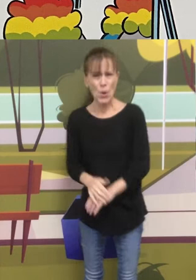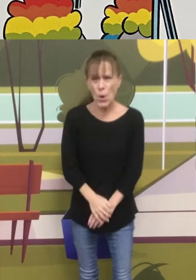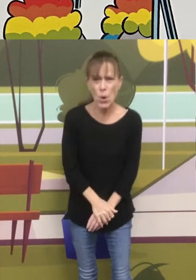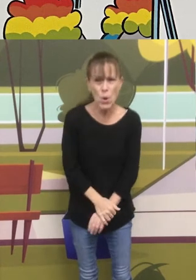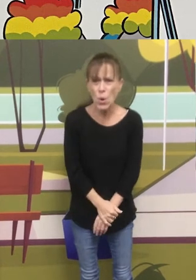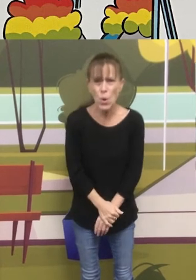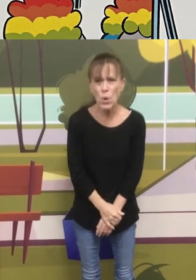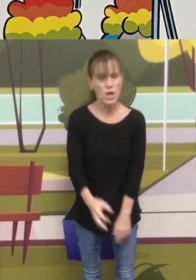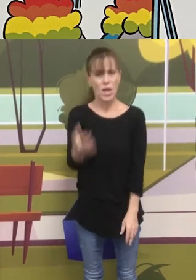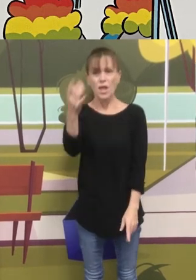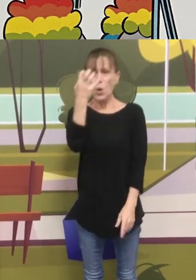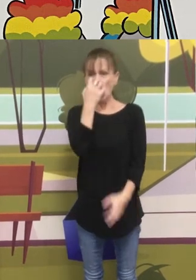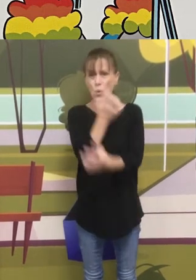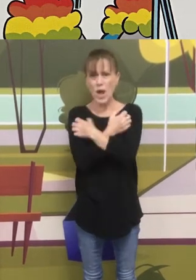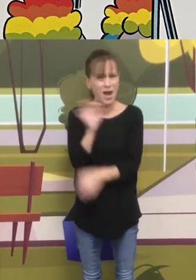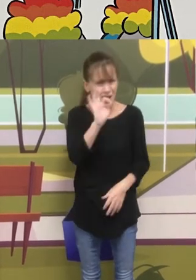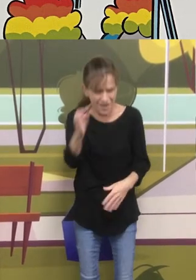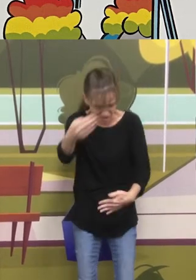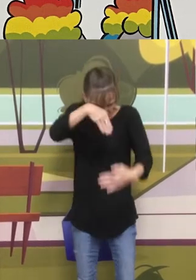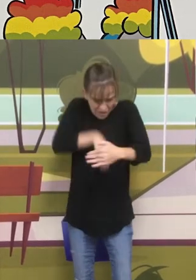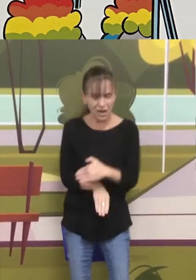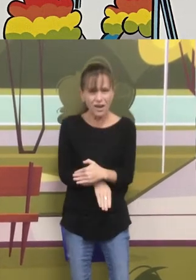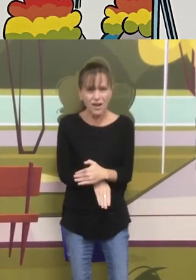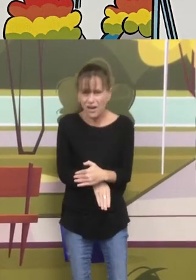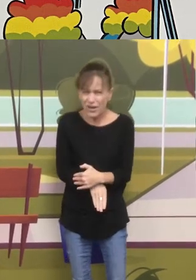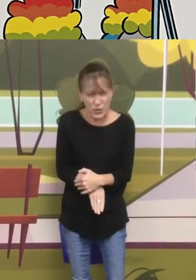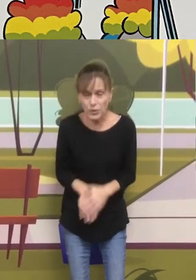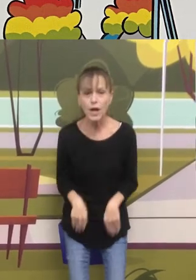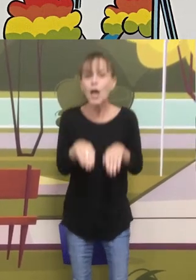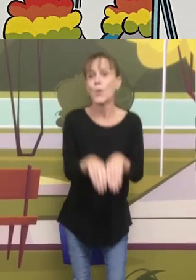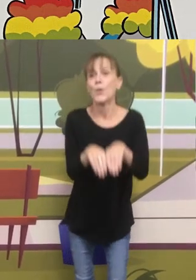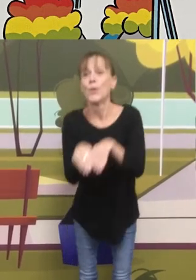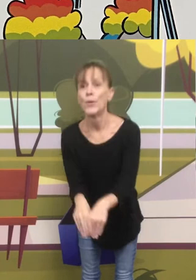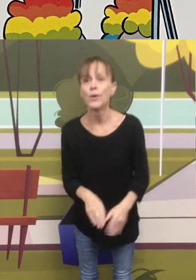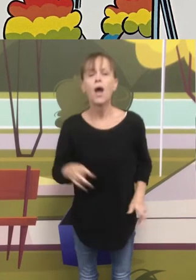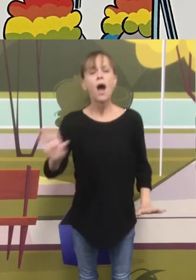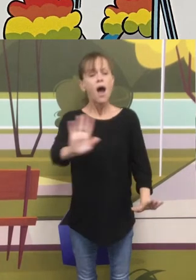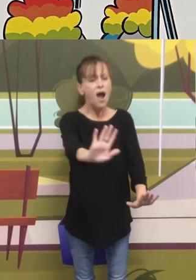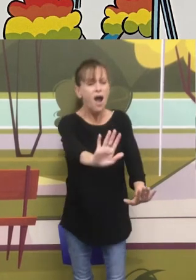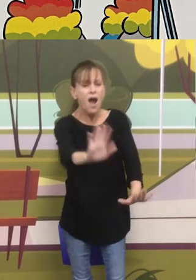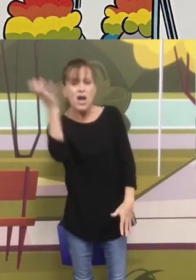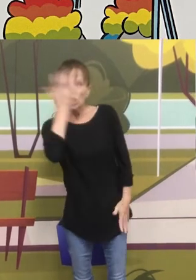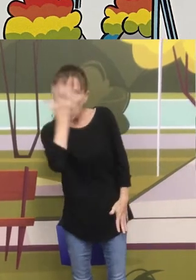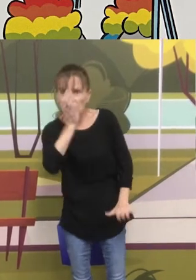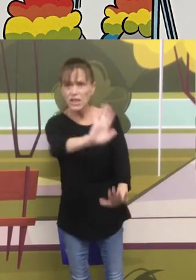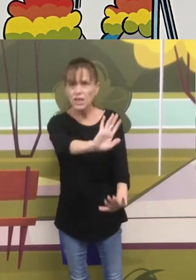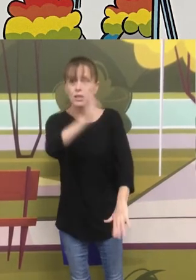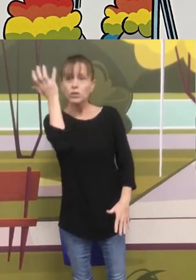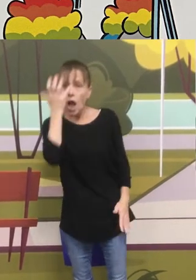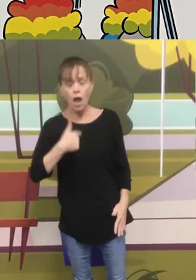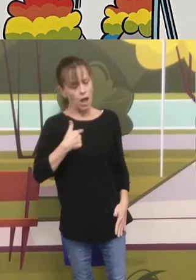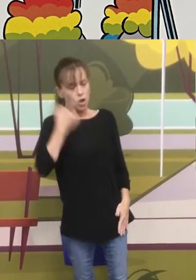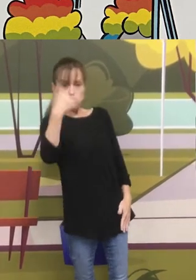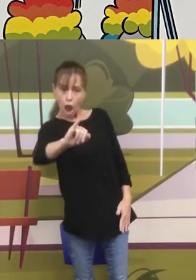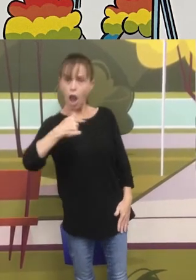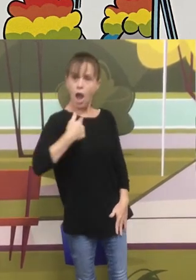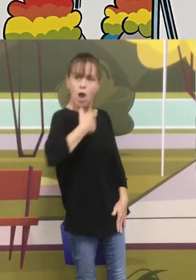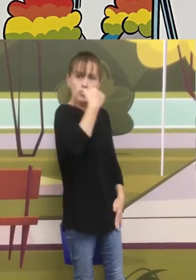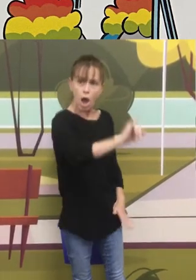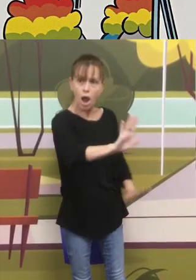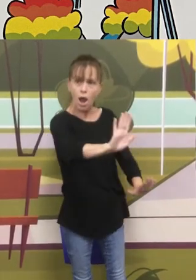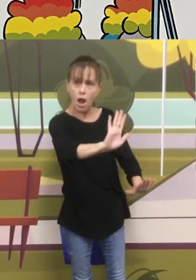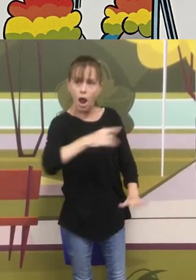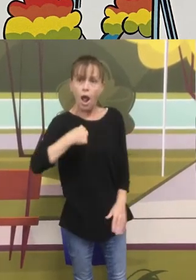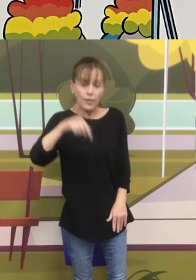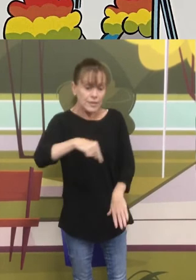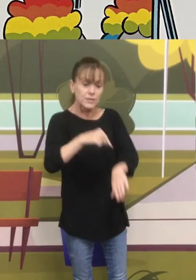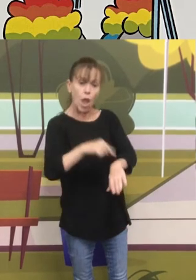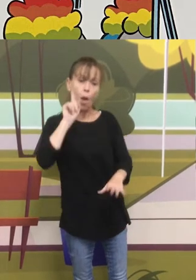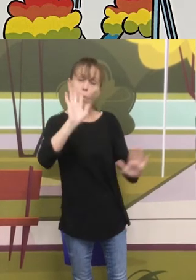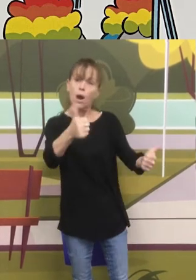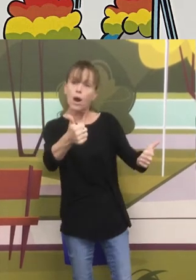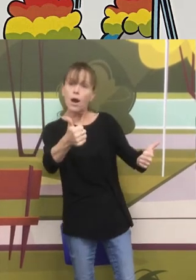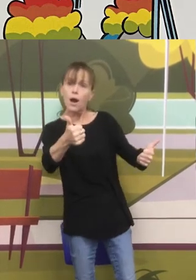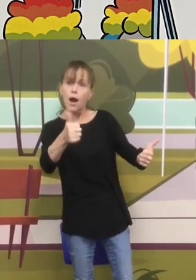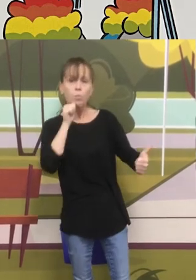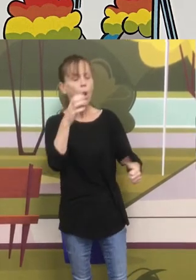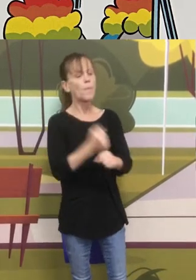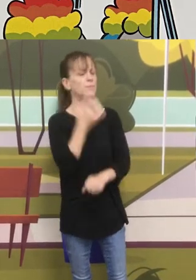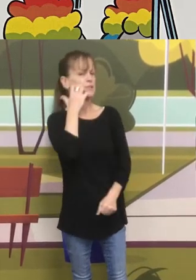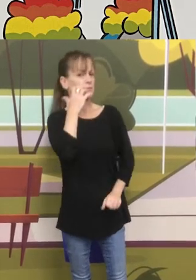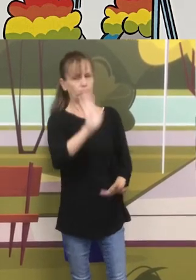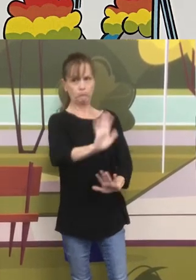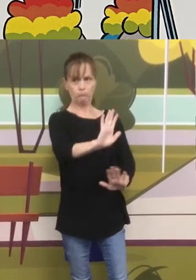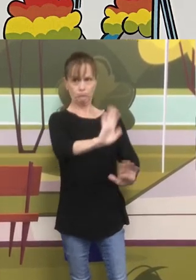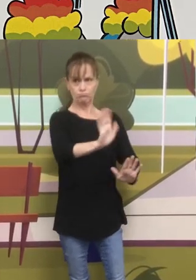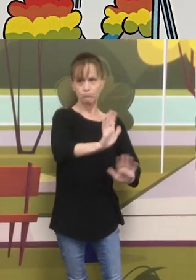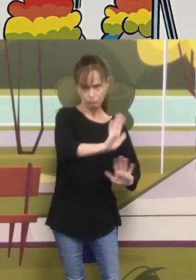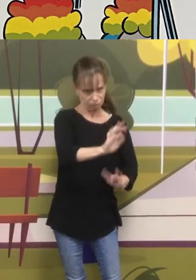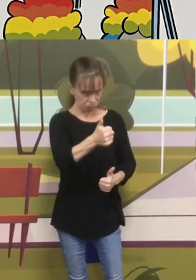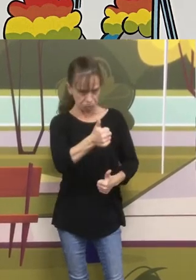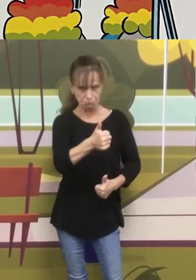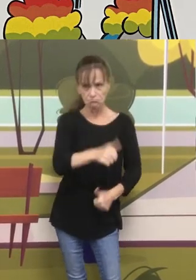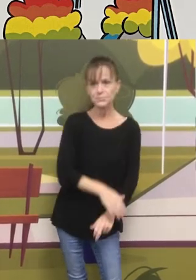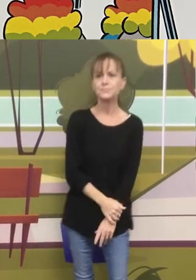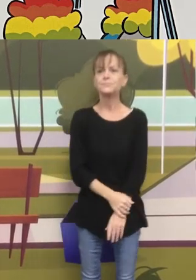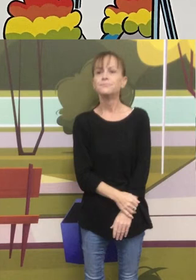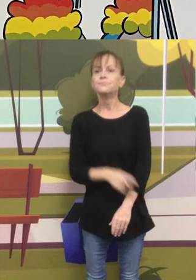Sorry, I was wrong. But wait, I will fix up my mistake!